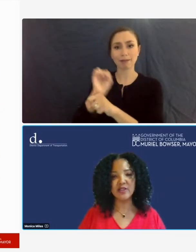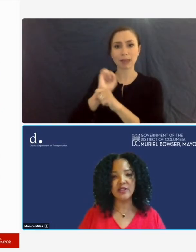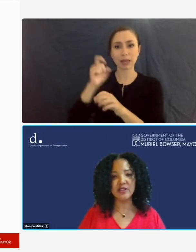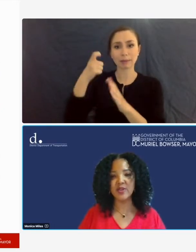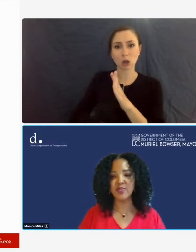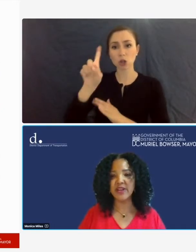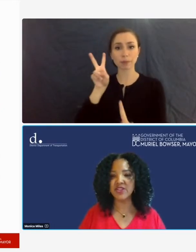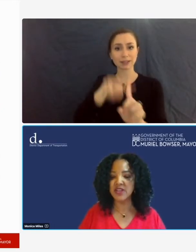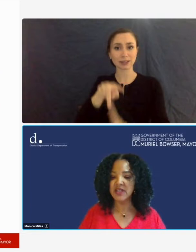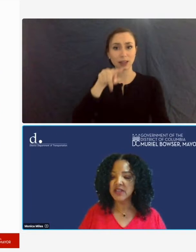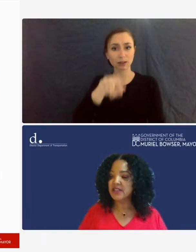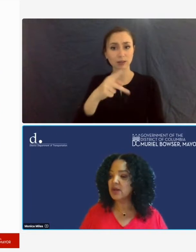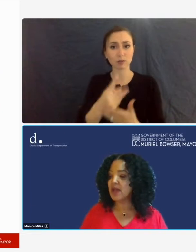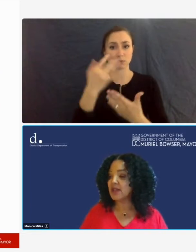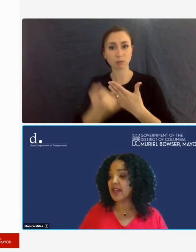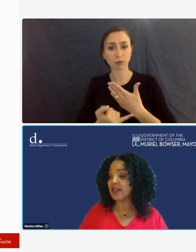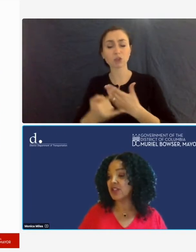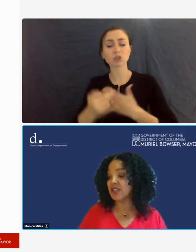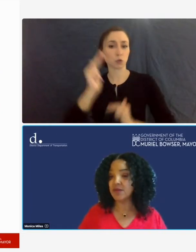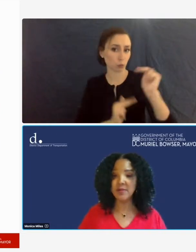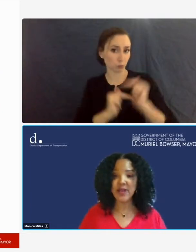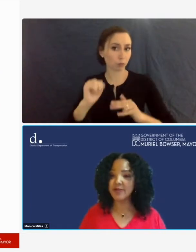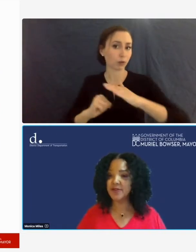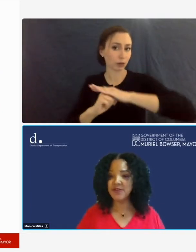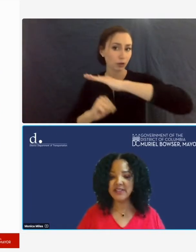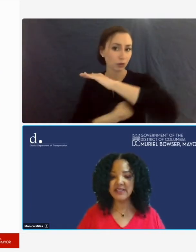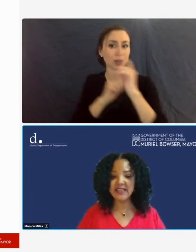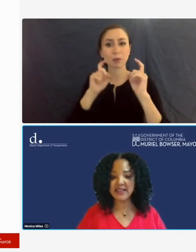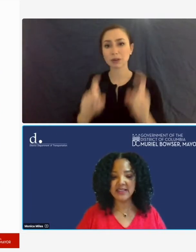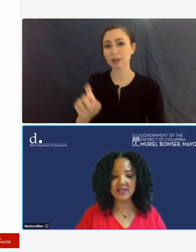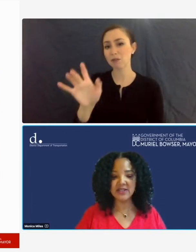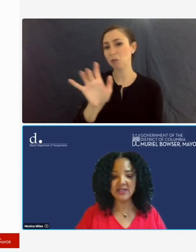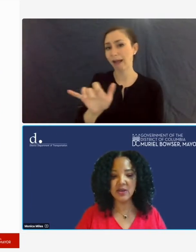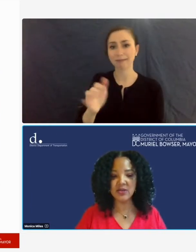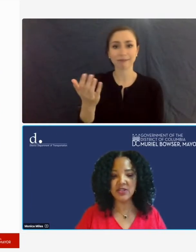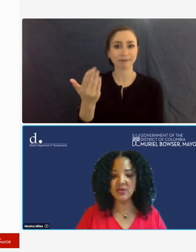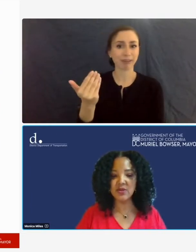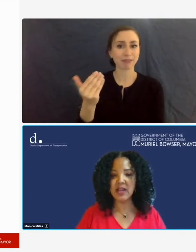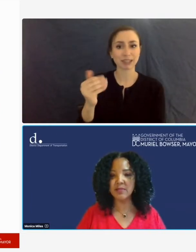the bridge so i'm going to actually give you about 15 seconds or so to um you know